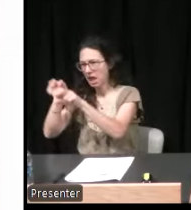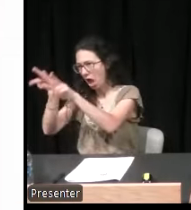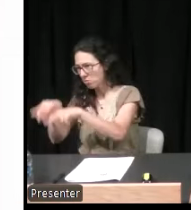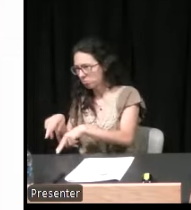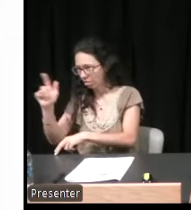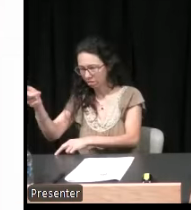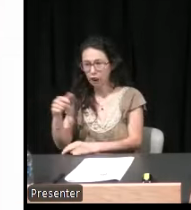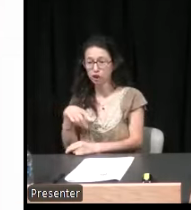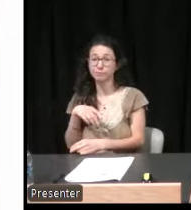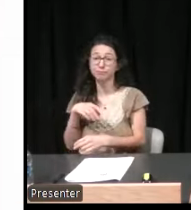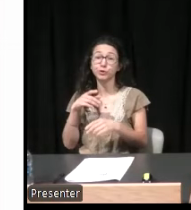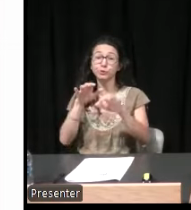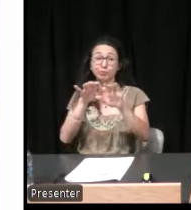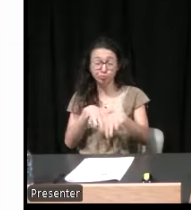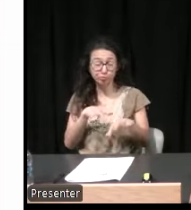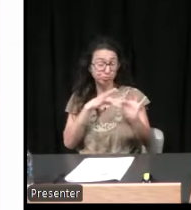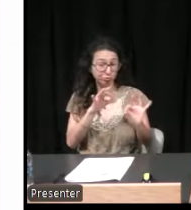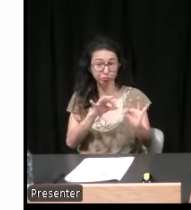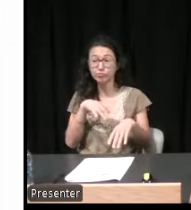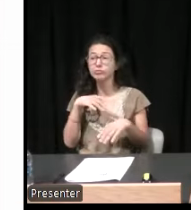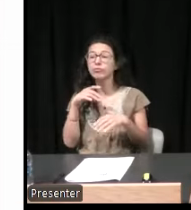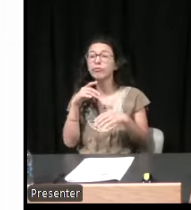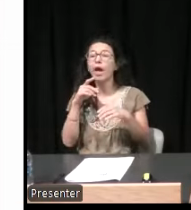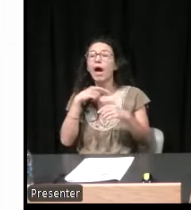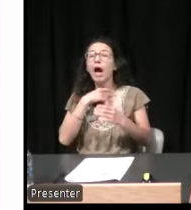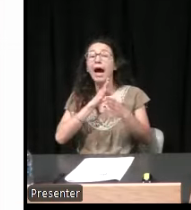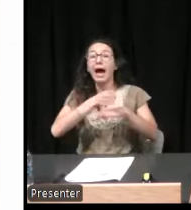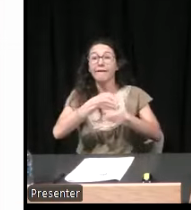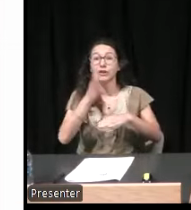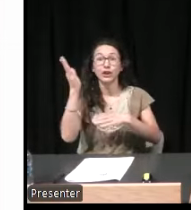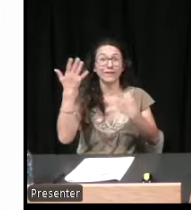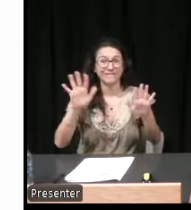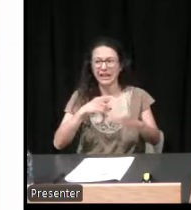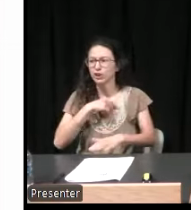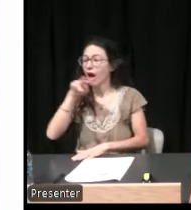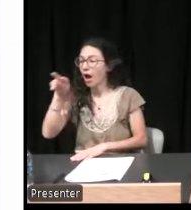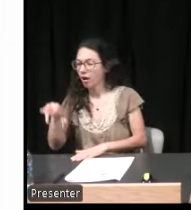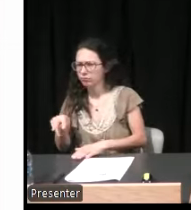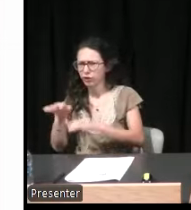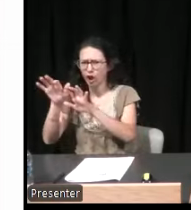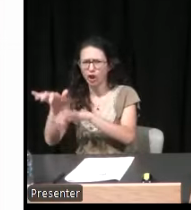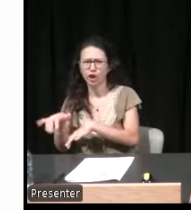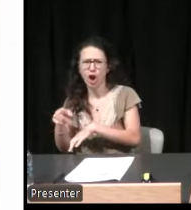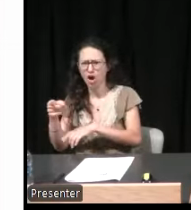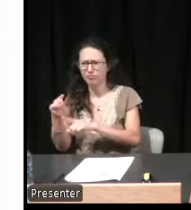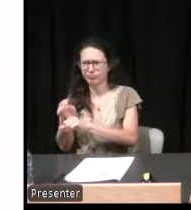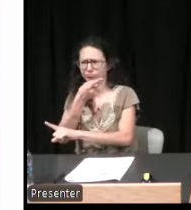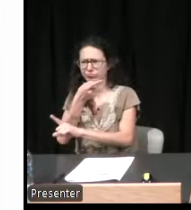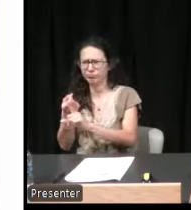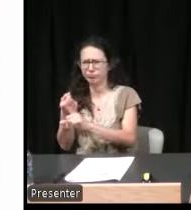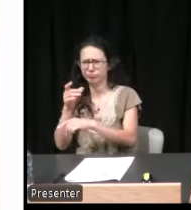services that translate things into English so that I'm able to to read the transcript after